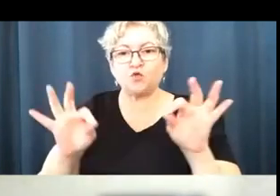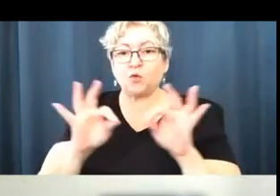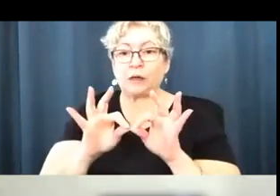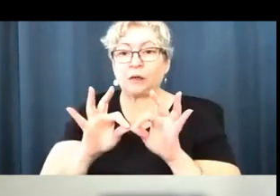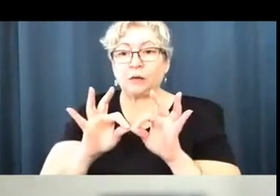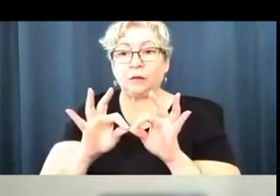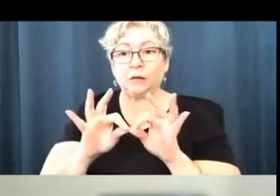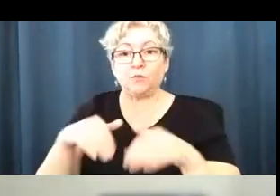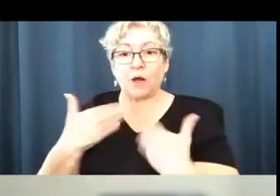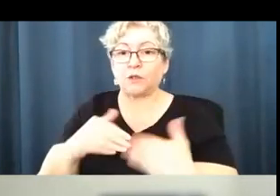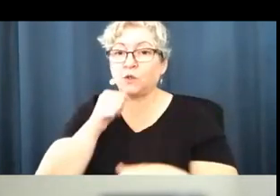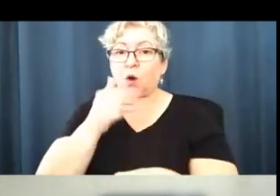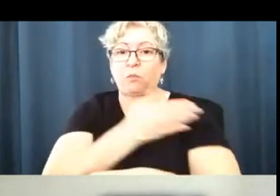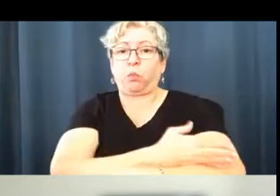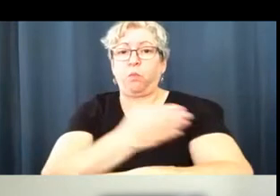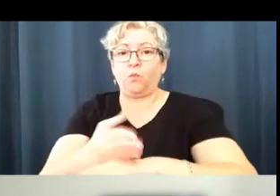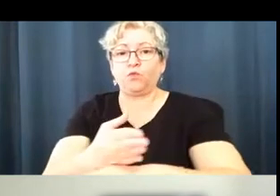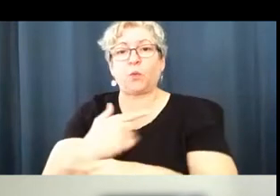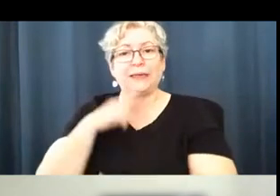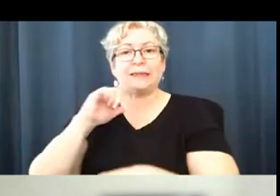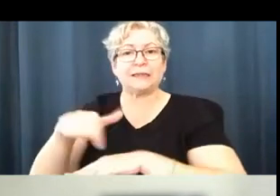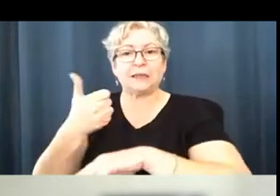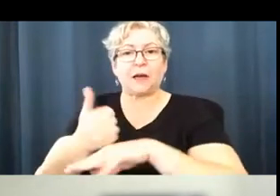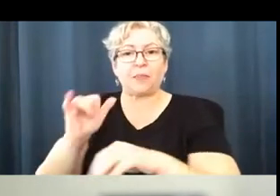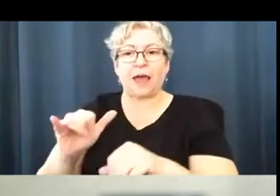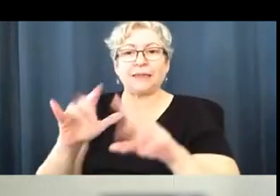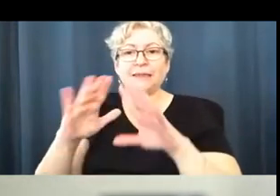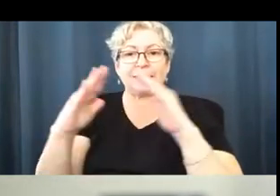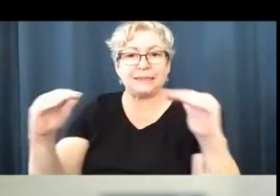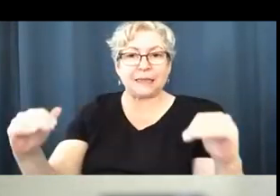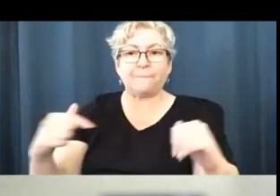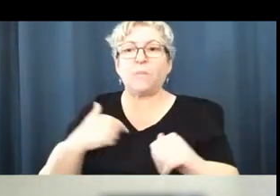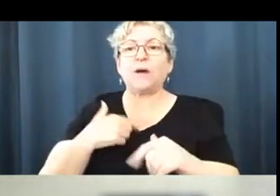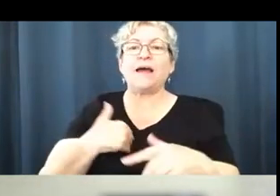And so, we can set up a report card system where we have some test procedures that we go through